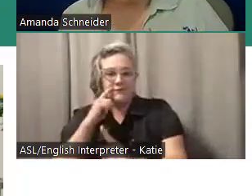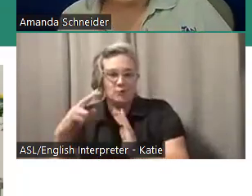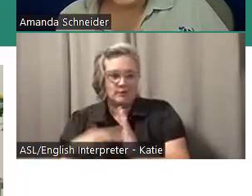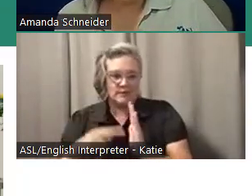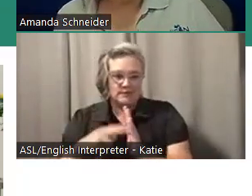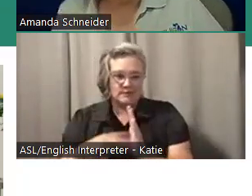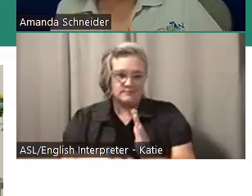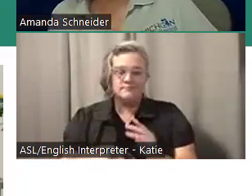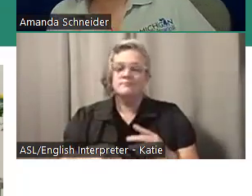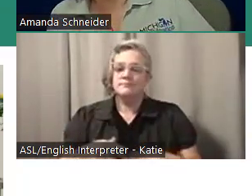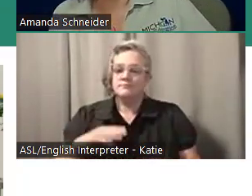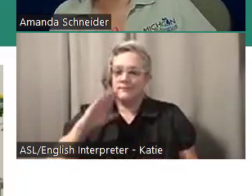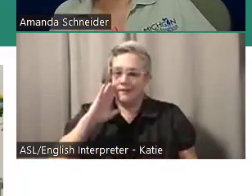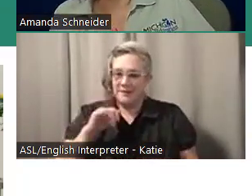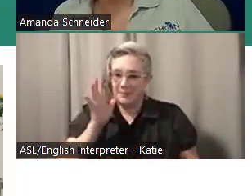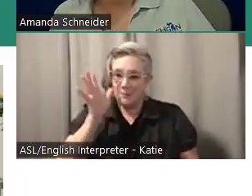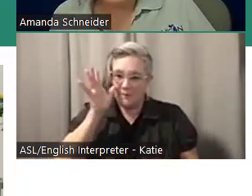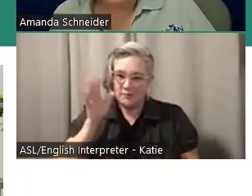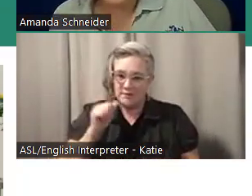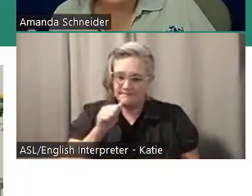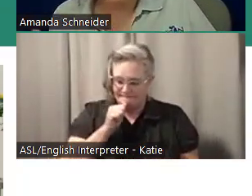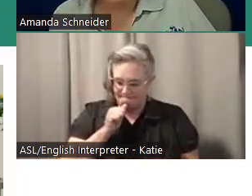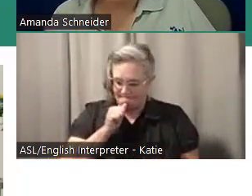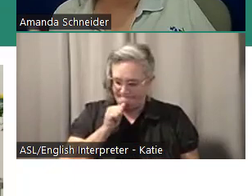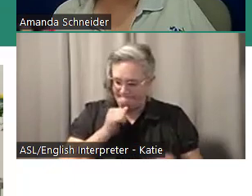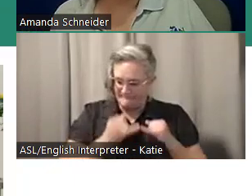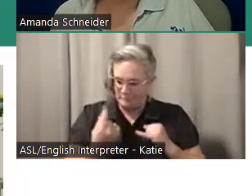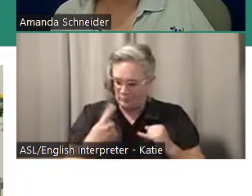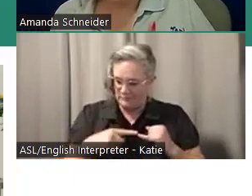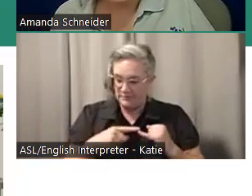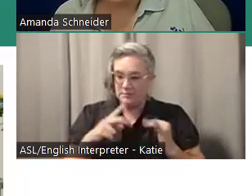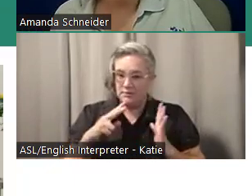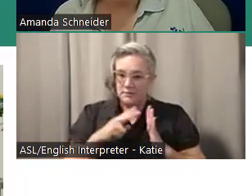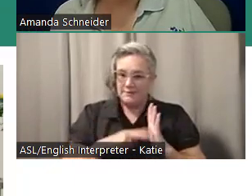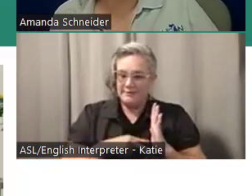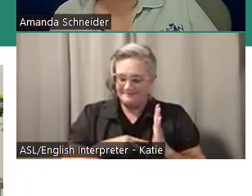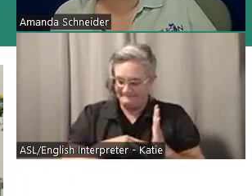And then I know this is hard as parents, um, to re-read a book that feels like 30 times.